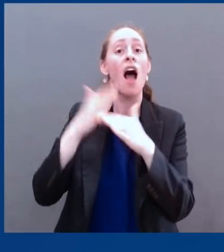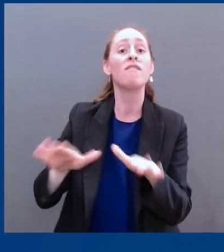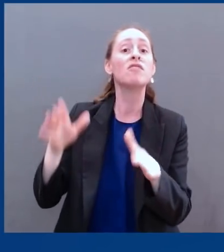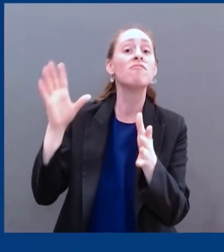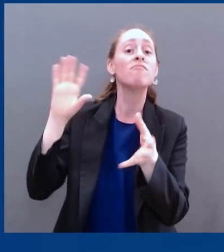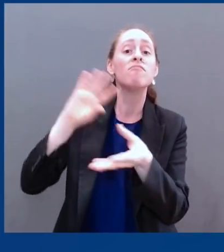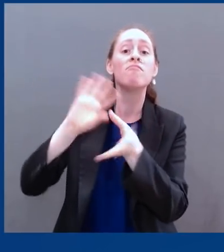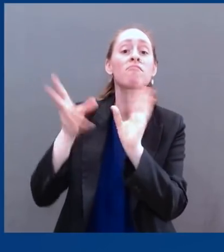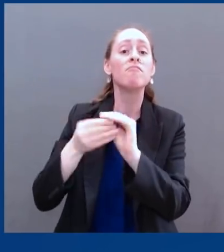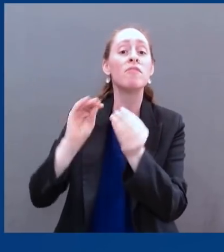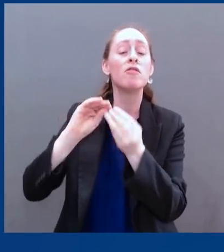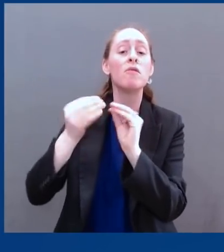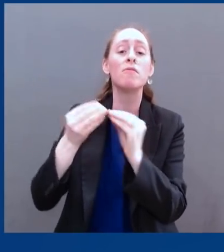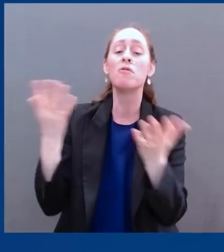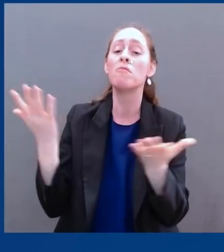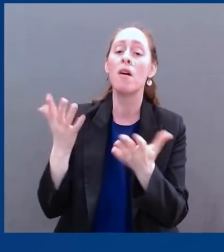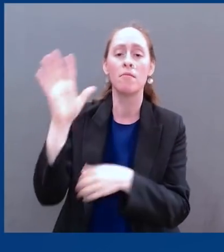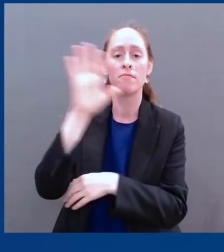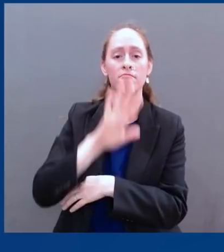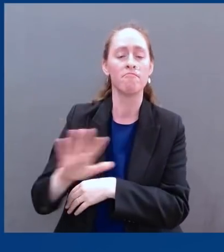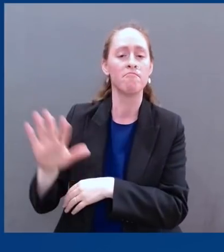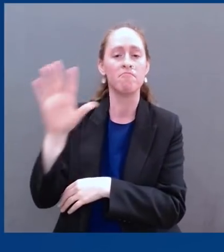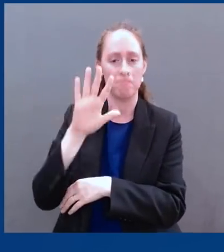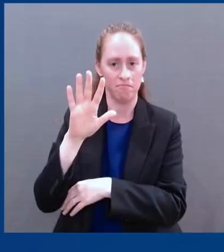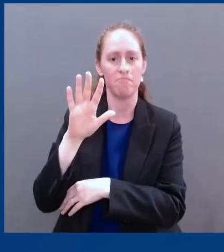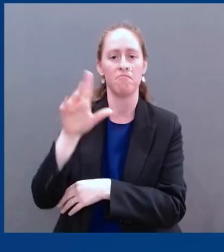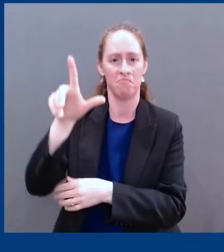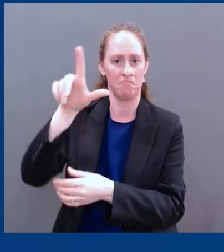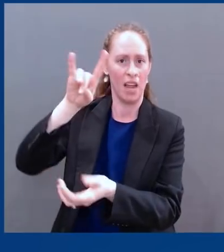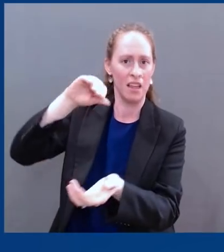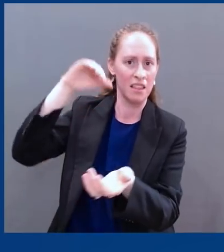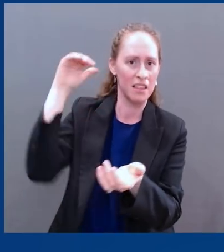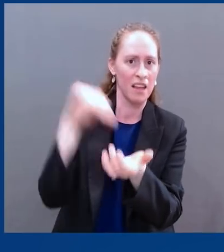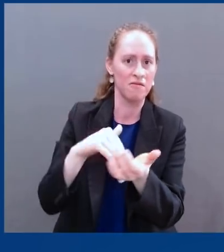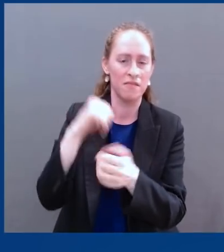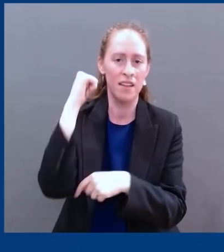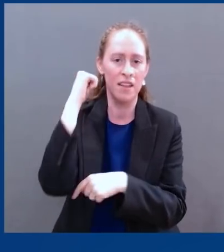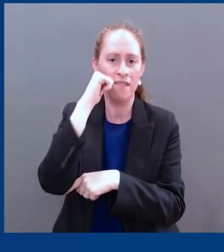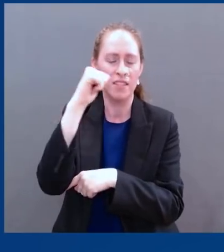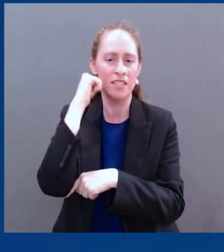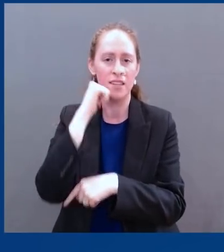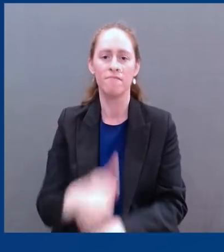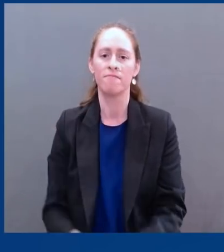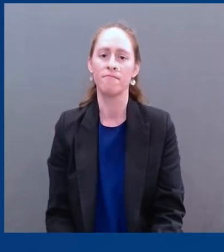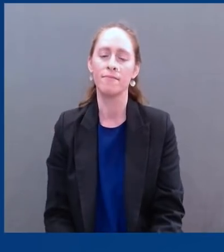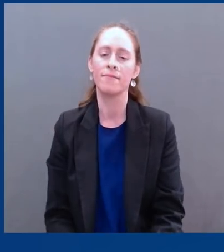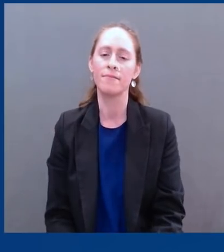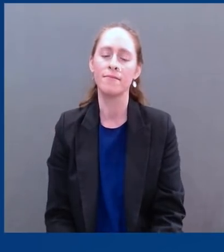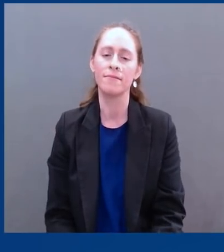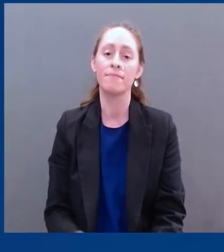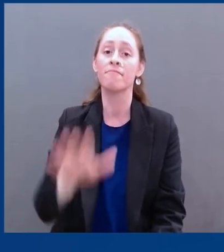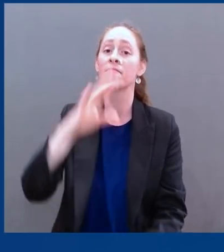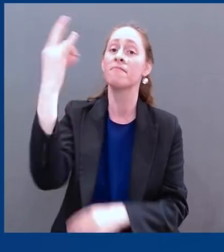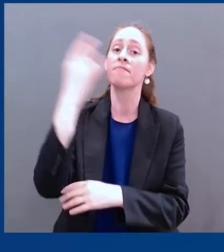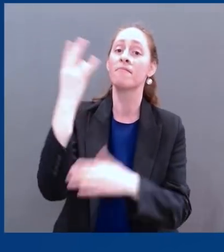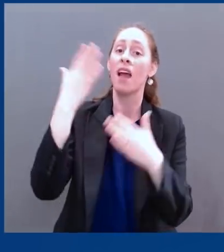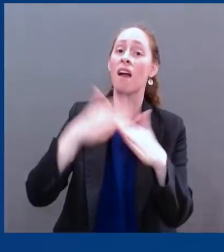a decrease of about 9 percent over the previous week. The seven-day average of hospital admissions is about 1,900 per day,